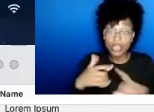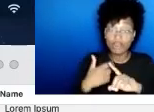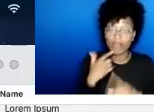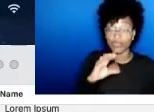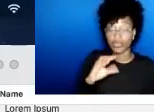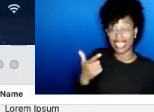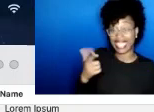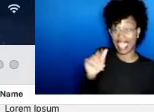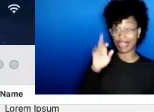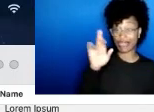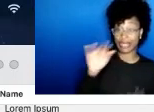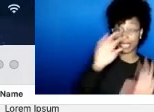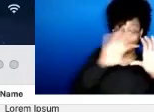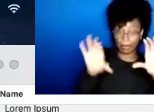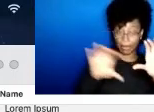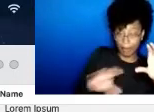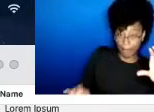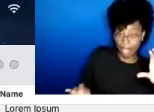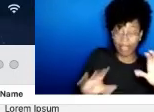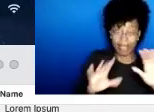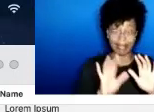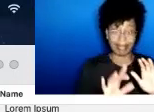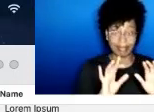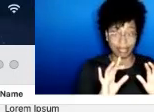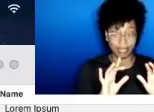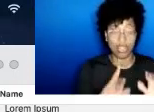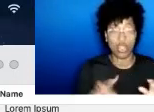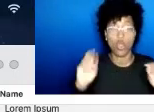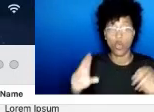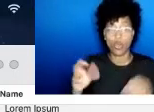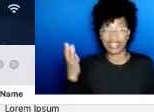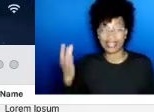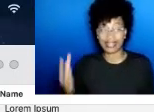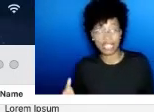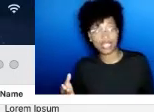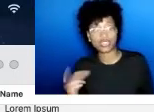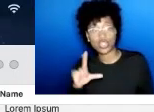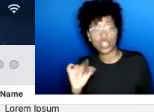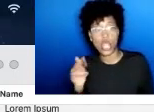click on it there, or you can do it here. 07:11:28 Log into your template, go over to